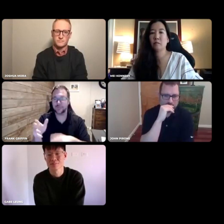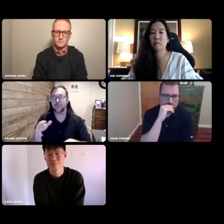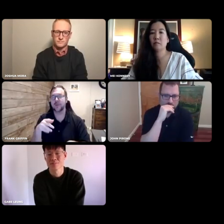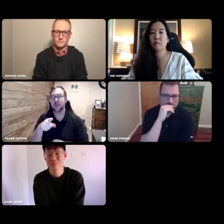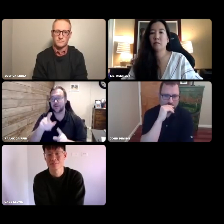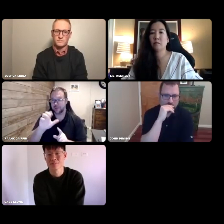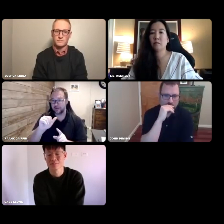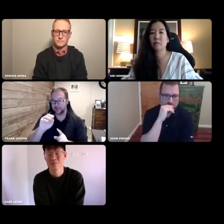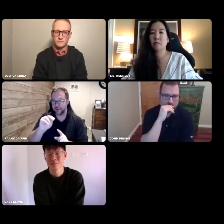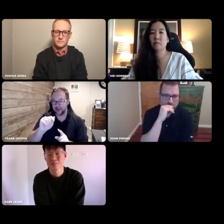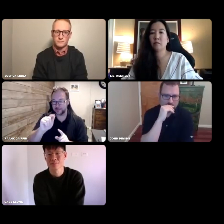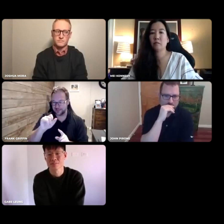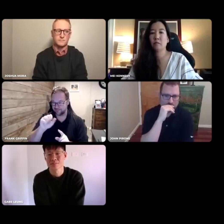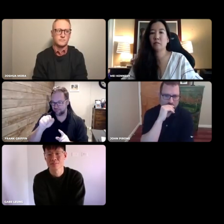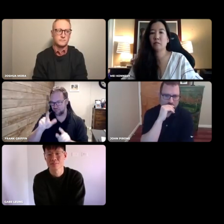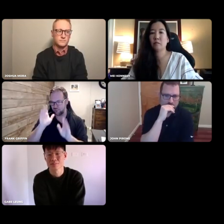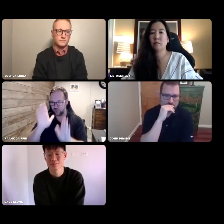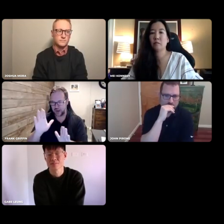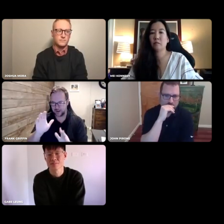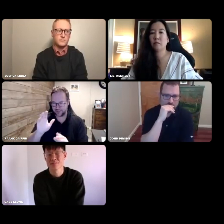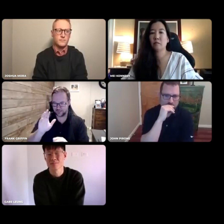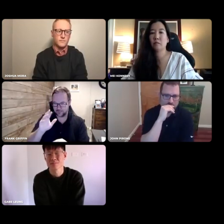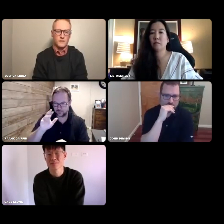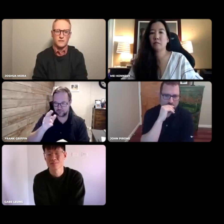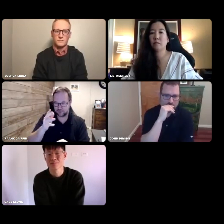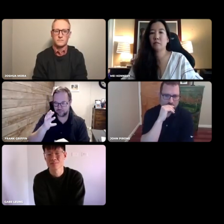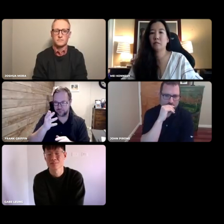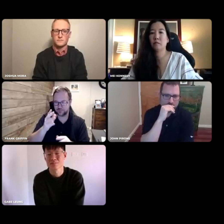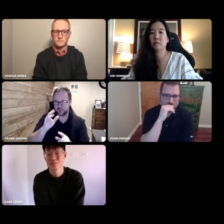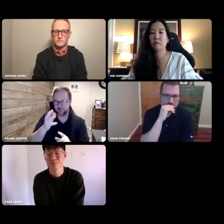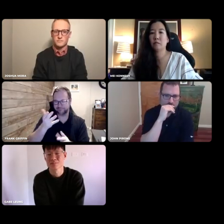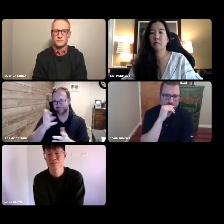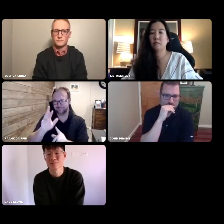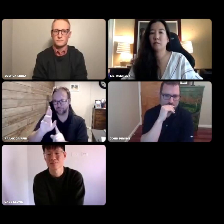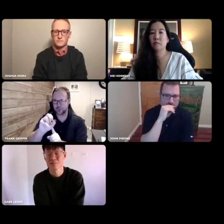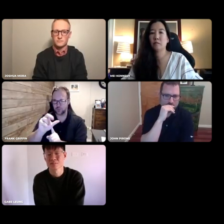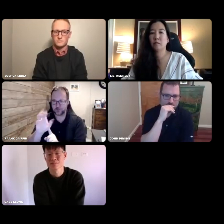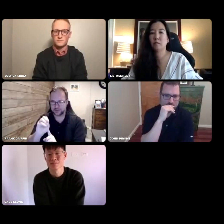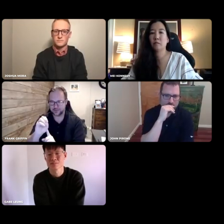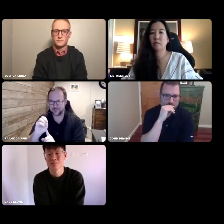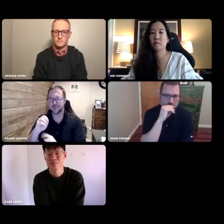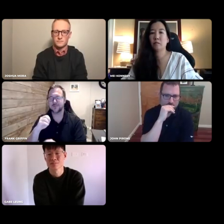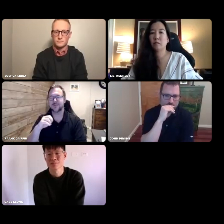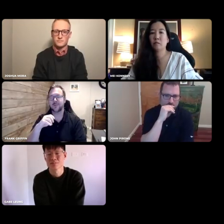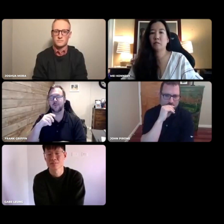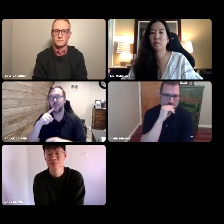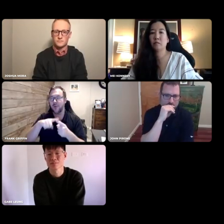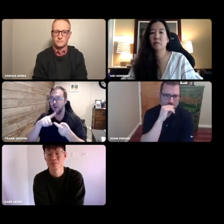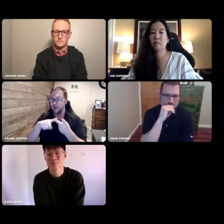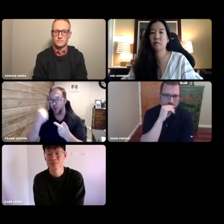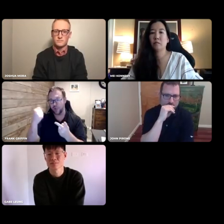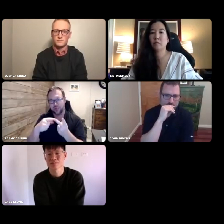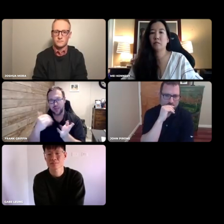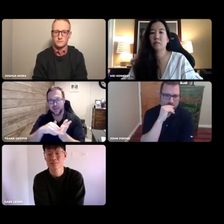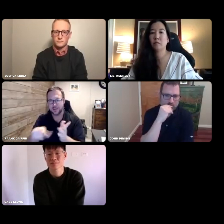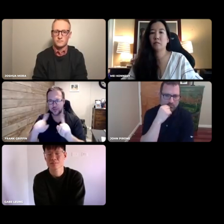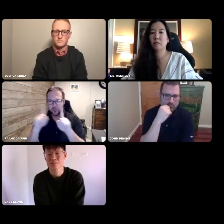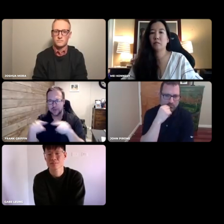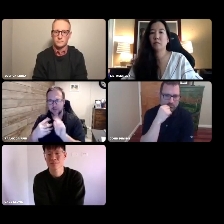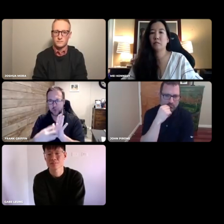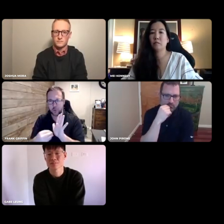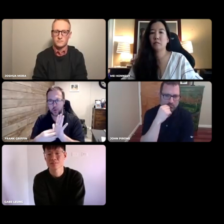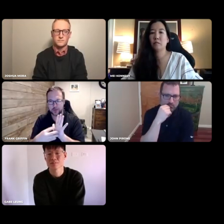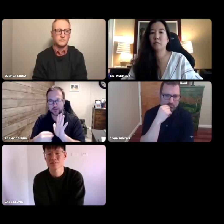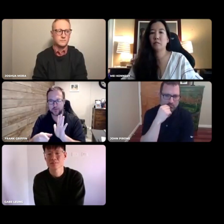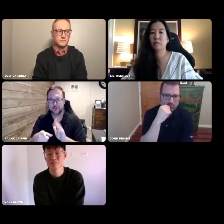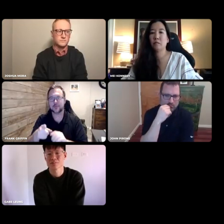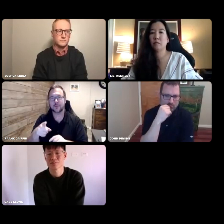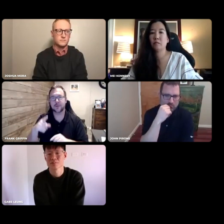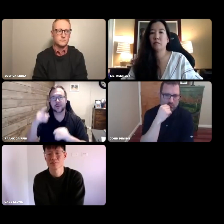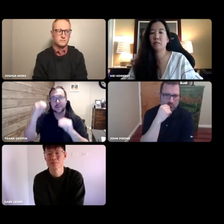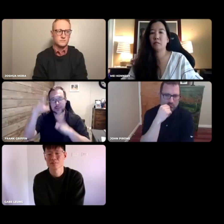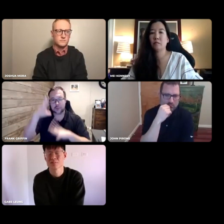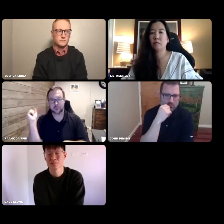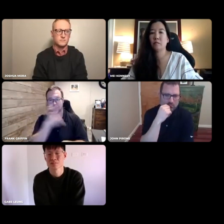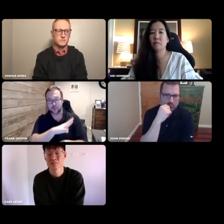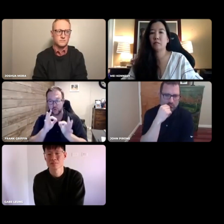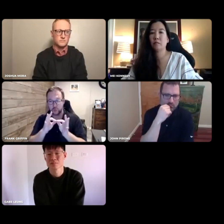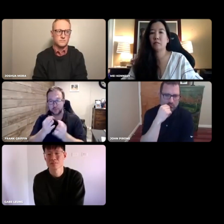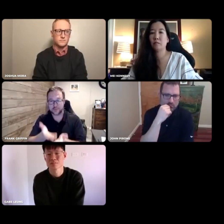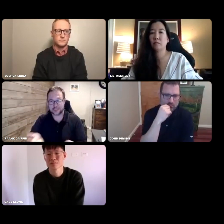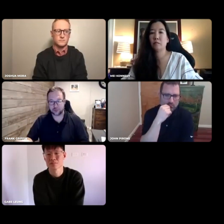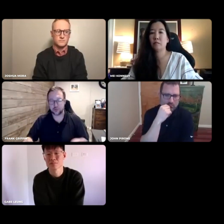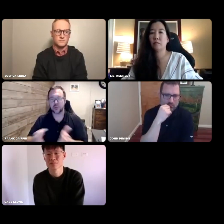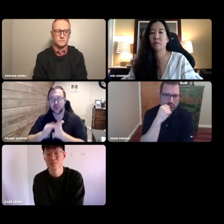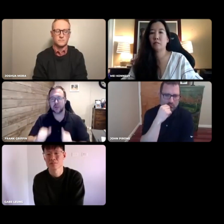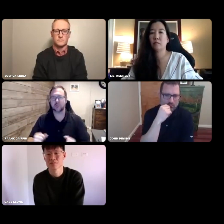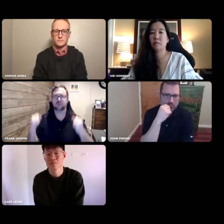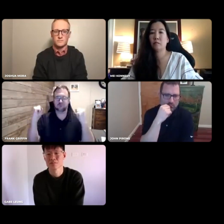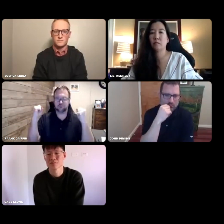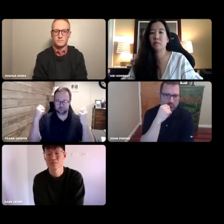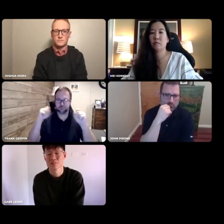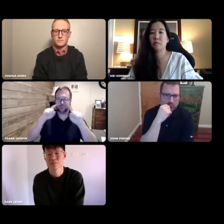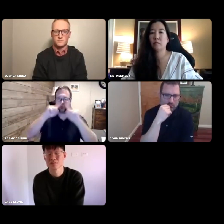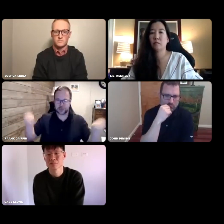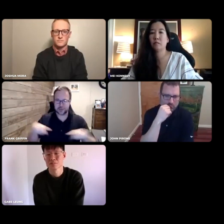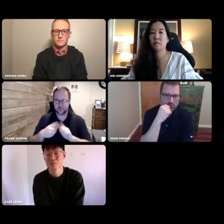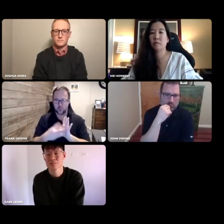Maybe in terms of interpreting, screen recording is a great idea.